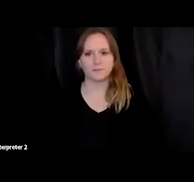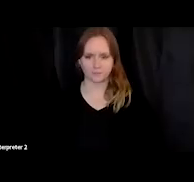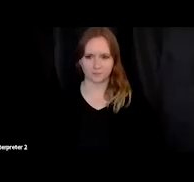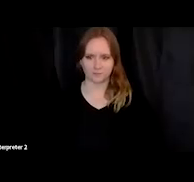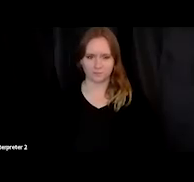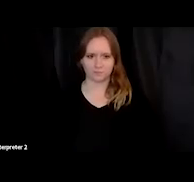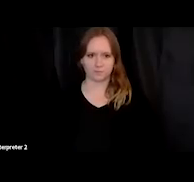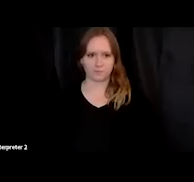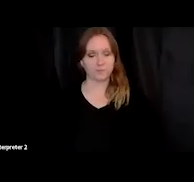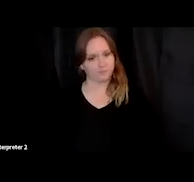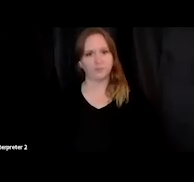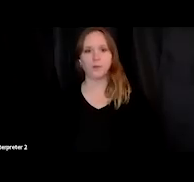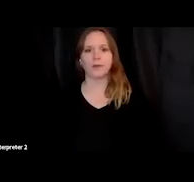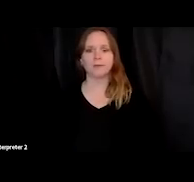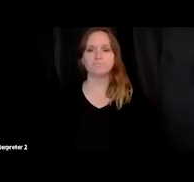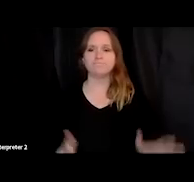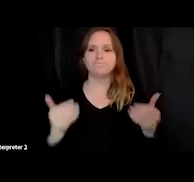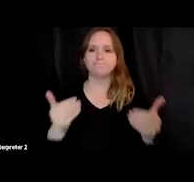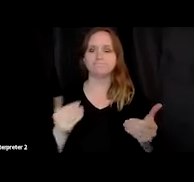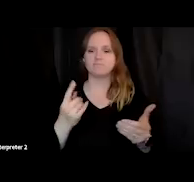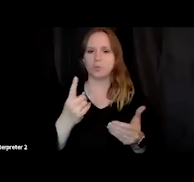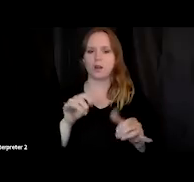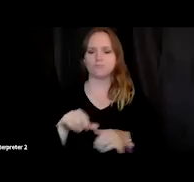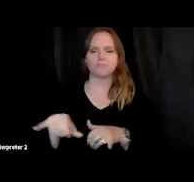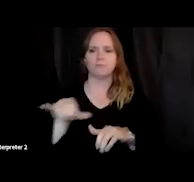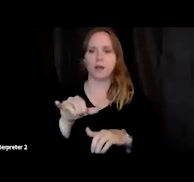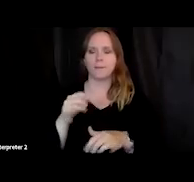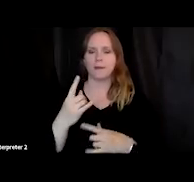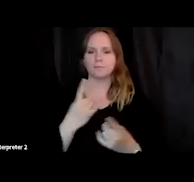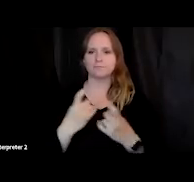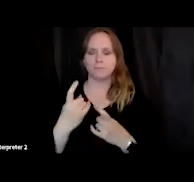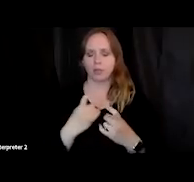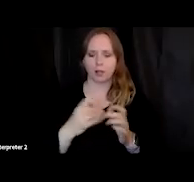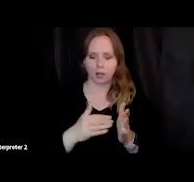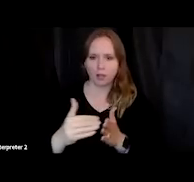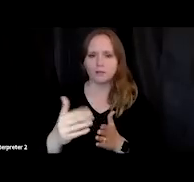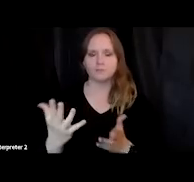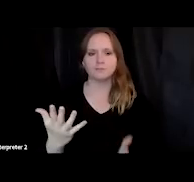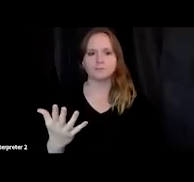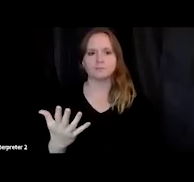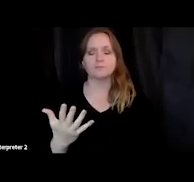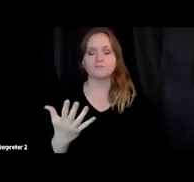All right, so one of the common questions that we get is when to intervene, right?